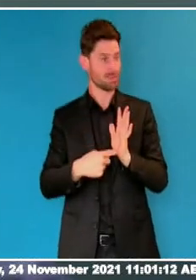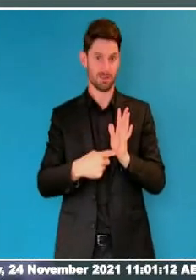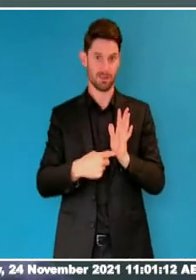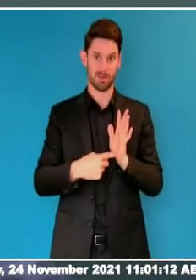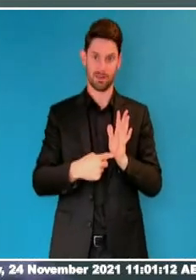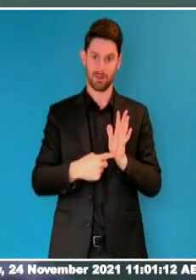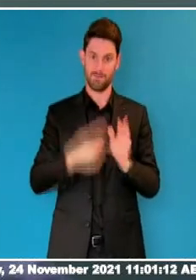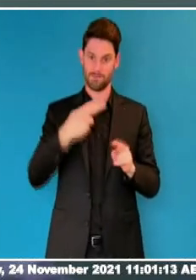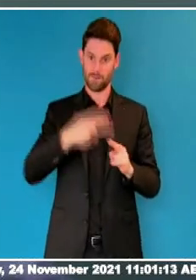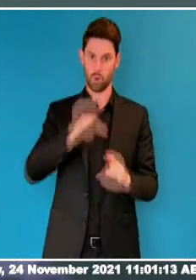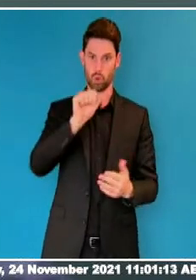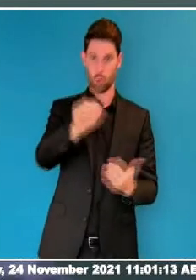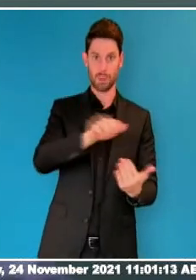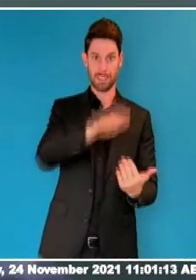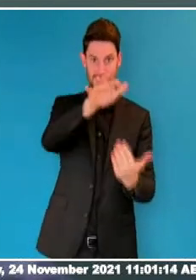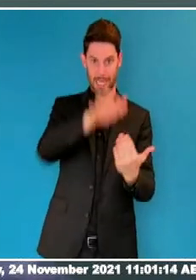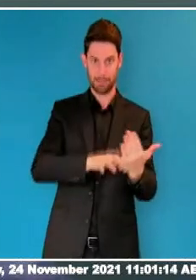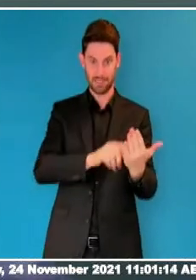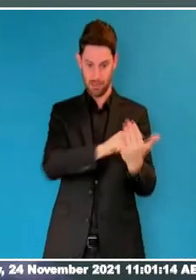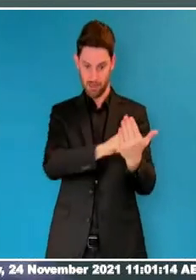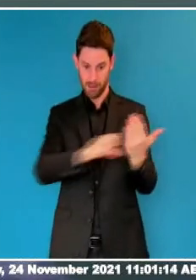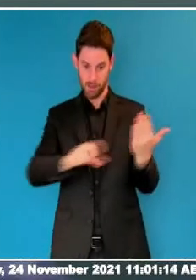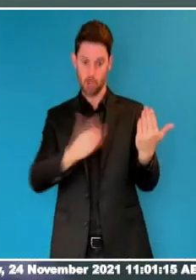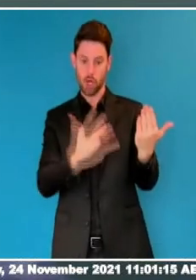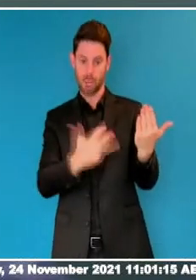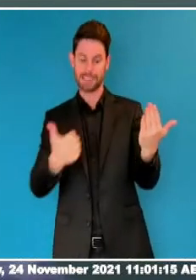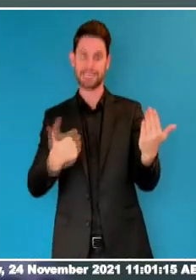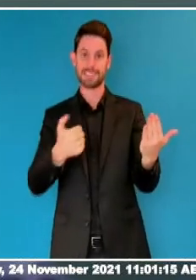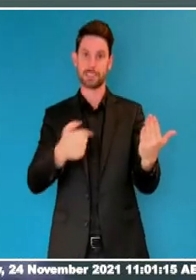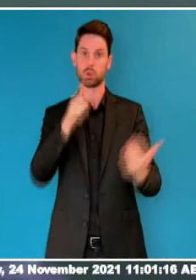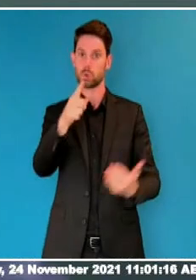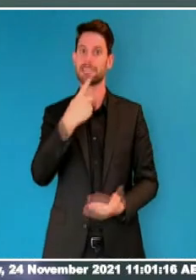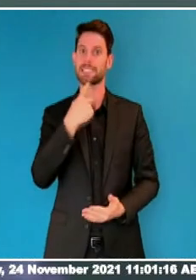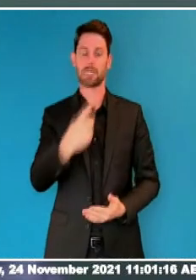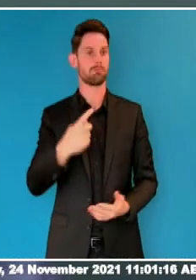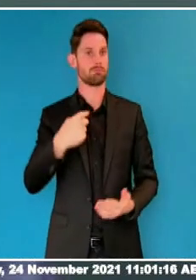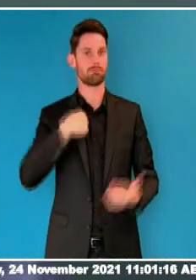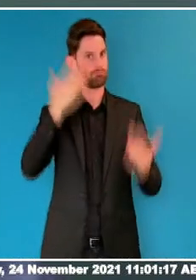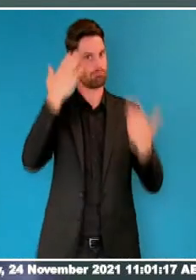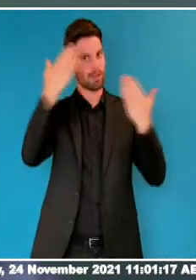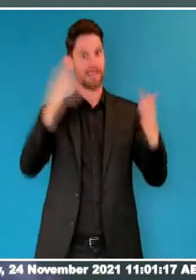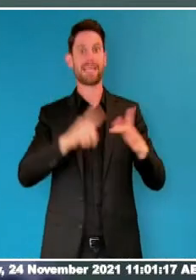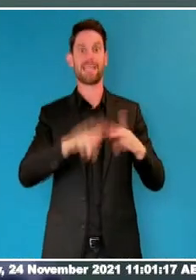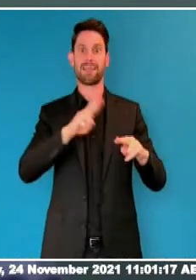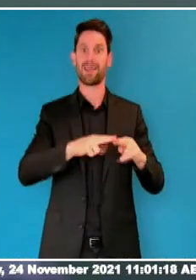statement you made at paragraph 96 that you weren't aware of any adjustments that had not